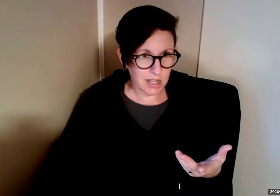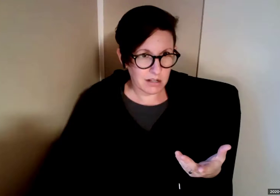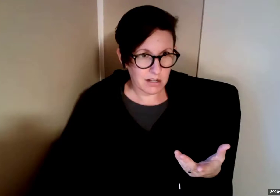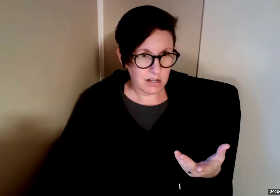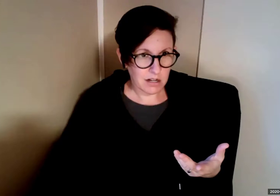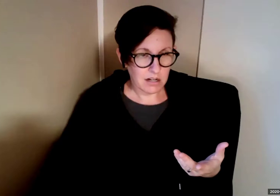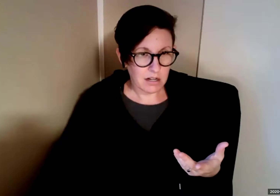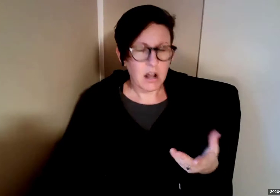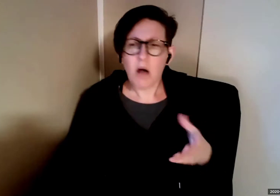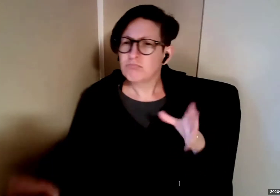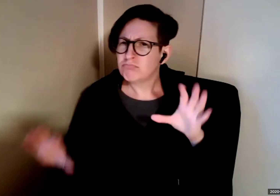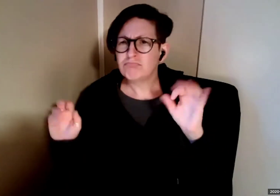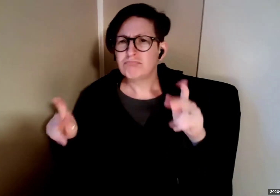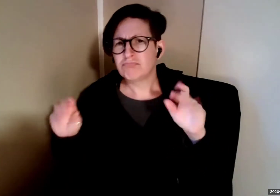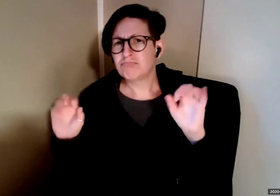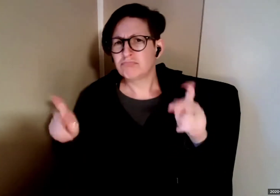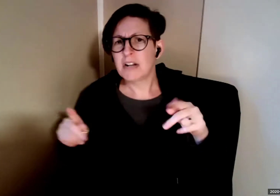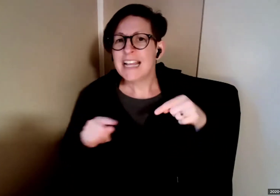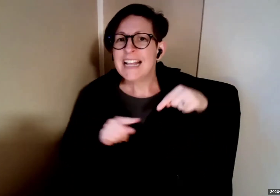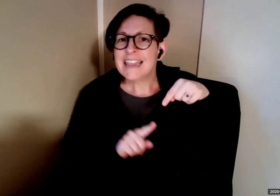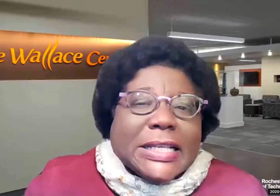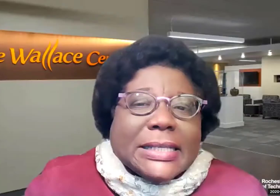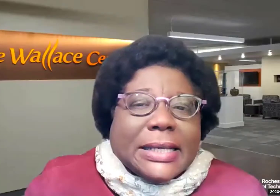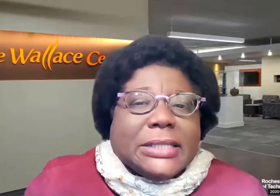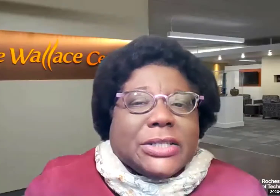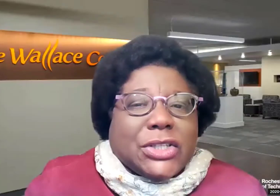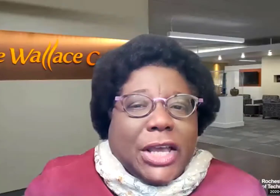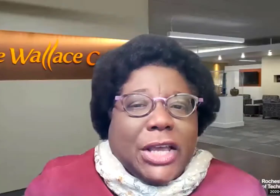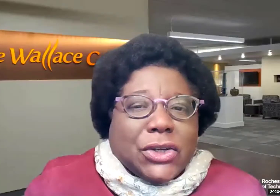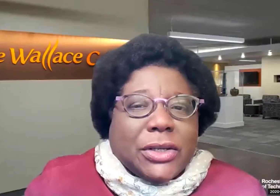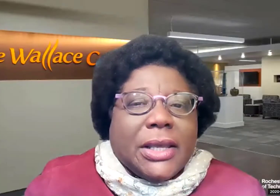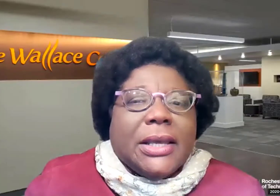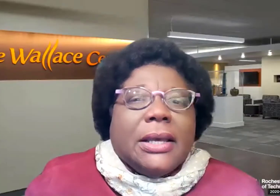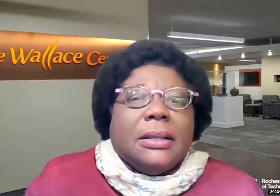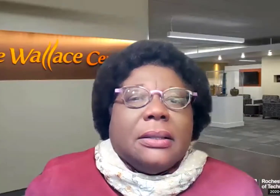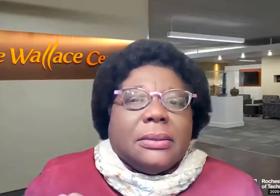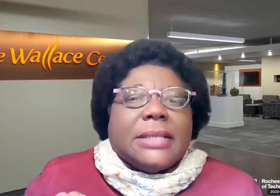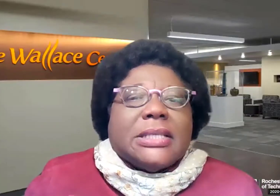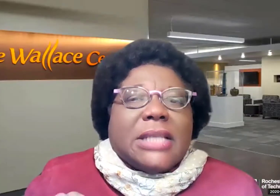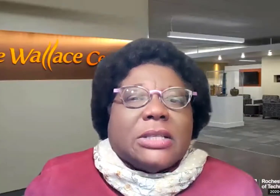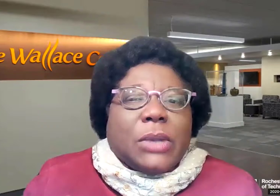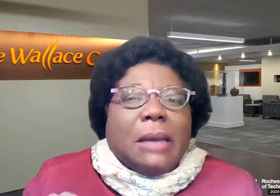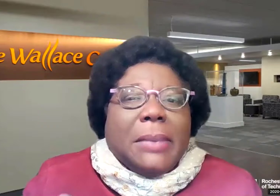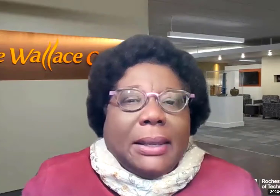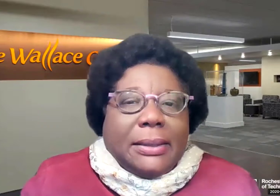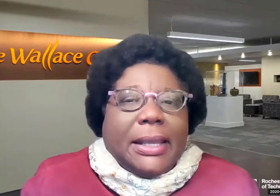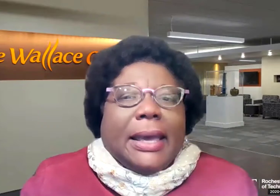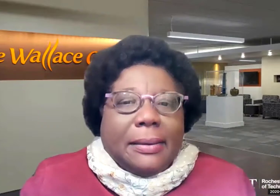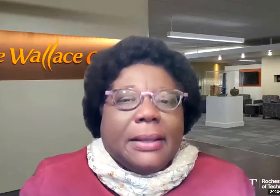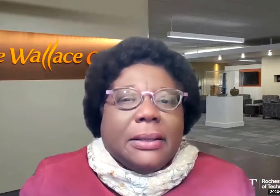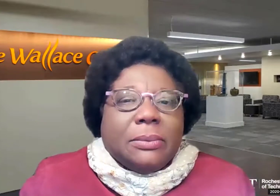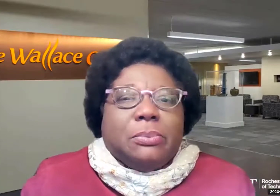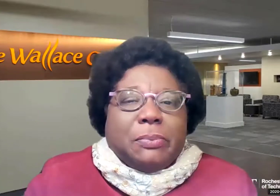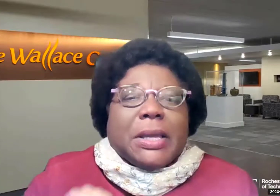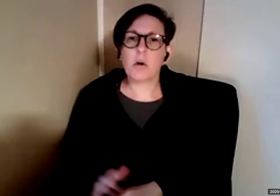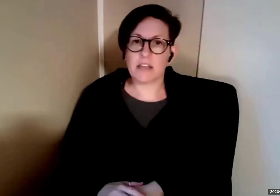Adwoa Boateng: Okay, this is when you're publishing your thesis and dissertation. This is. That's what I mean. Yeah. Nicole she/her: Oh, okay.